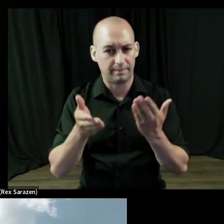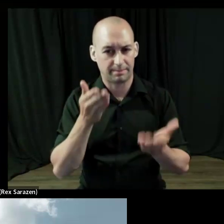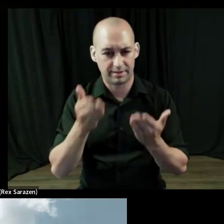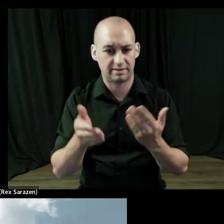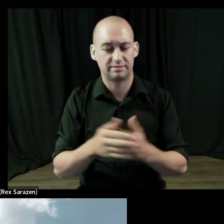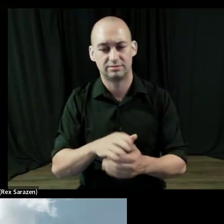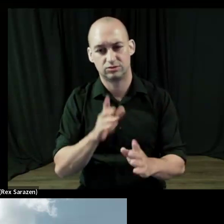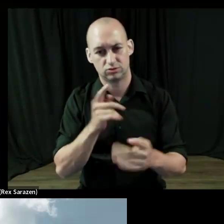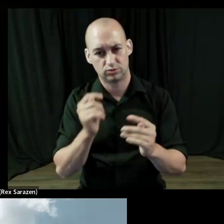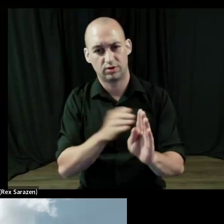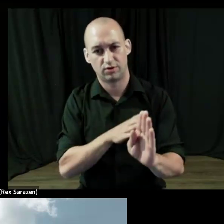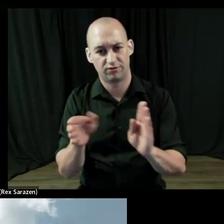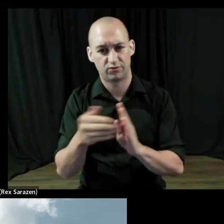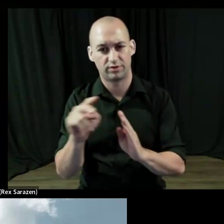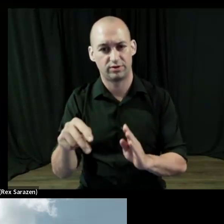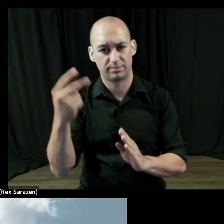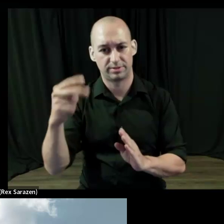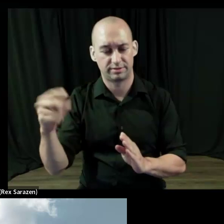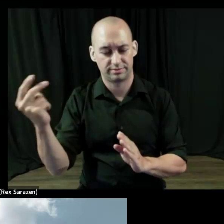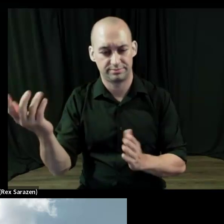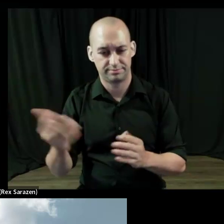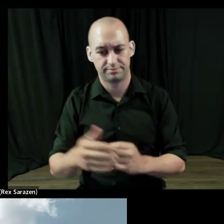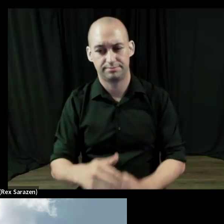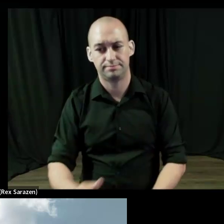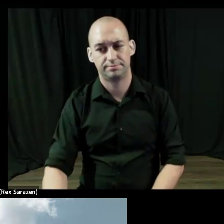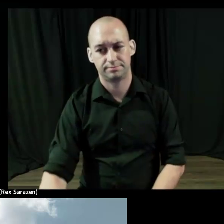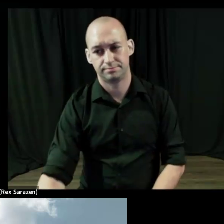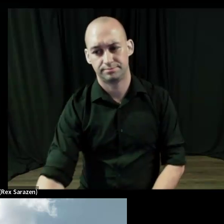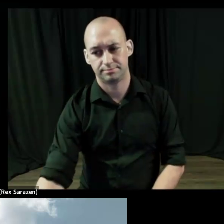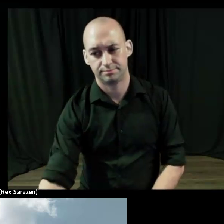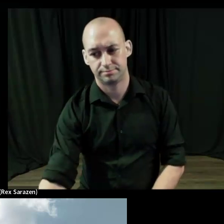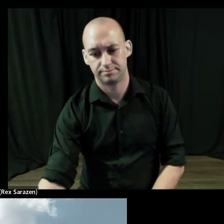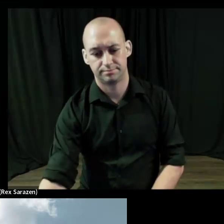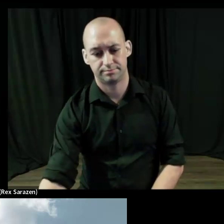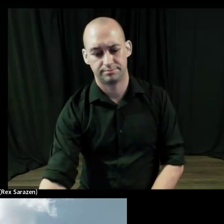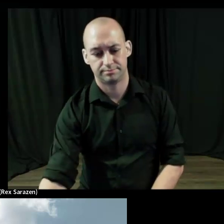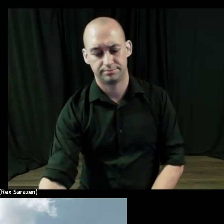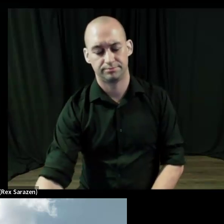as possible. And so... Okay, got it. Thank you.